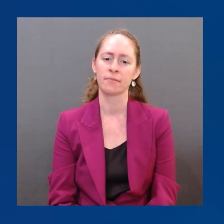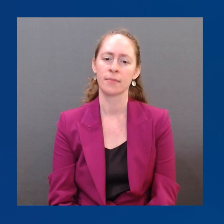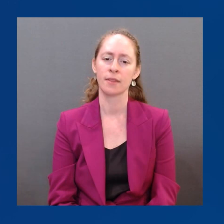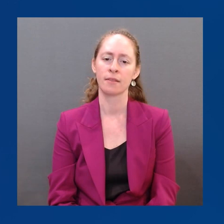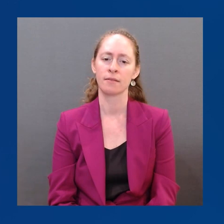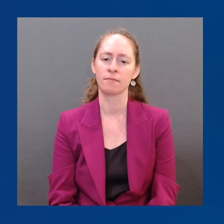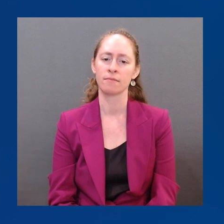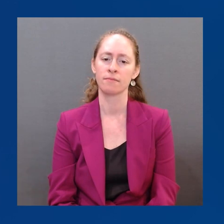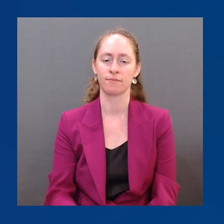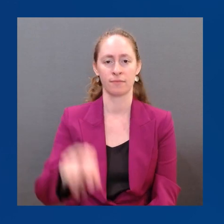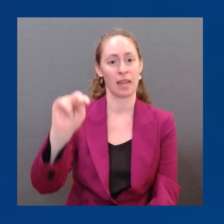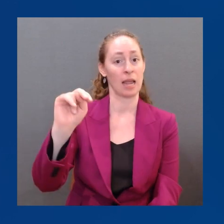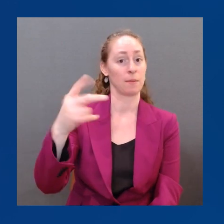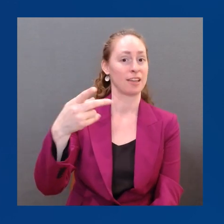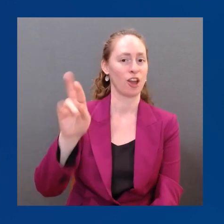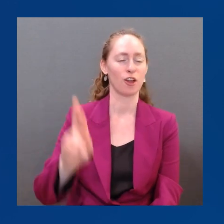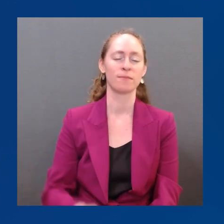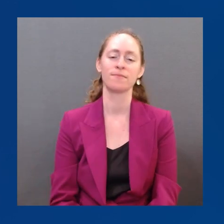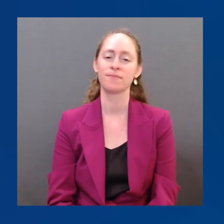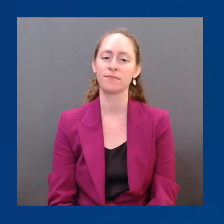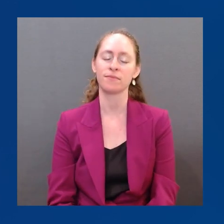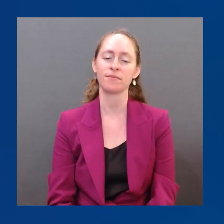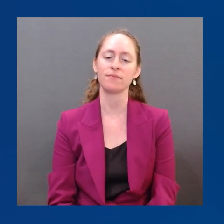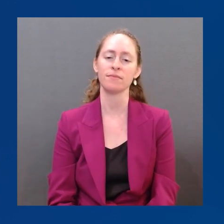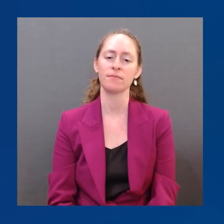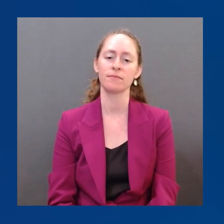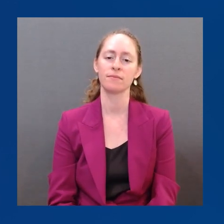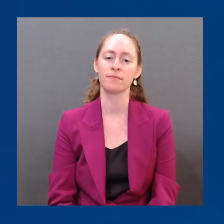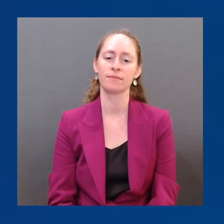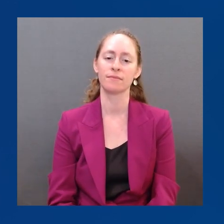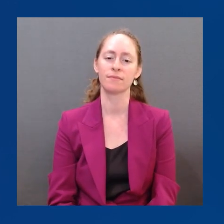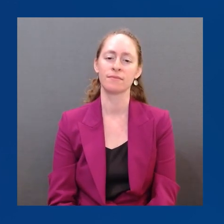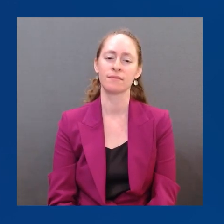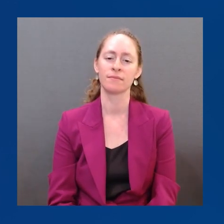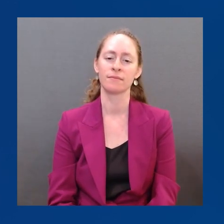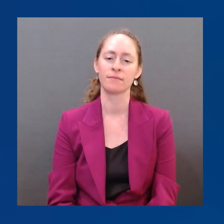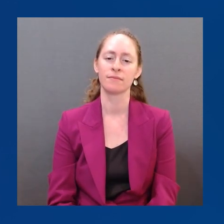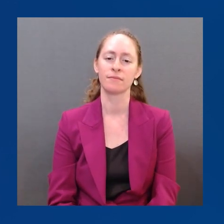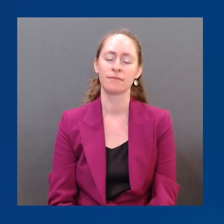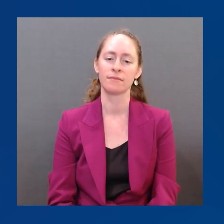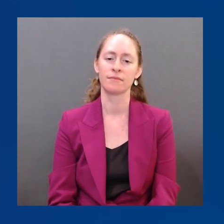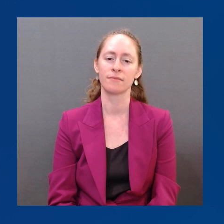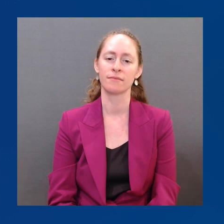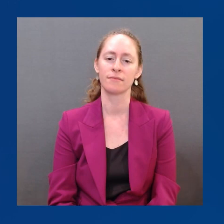The Press: Thank you. On the Paxlovid rebound question, are you also looking into